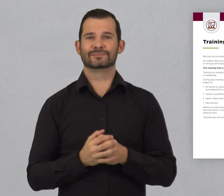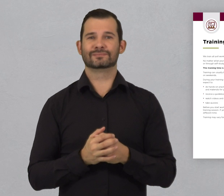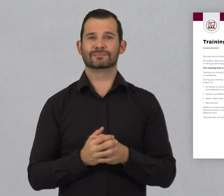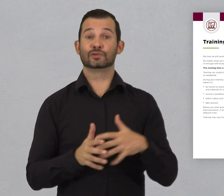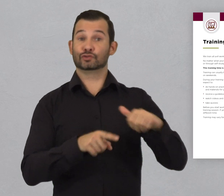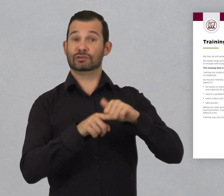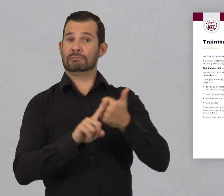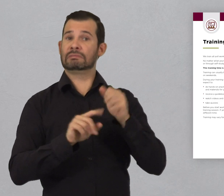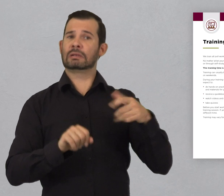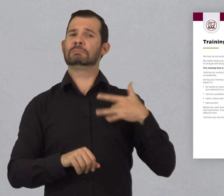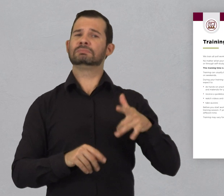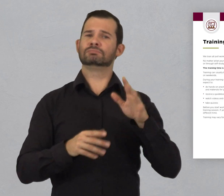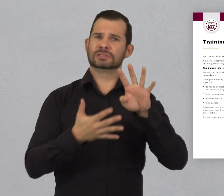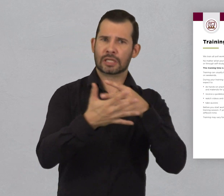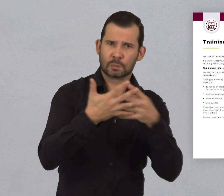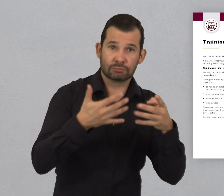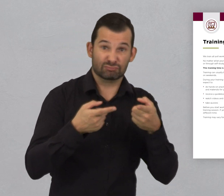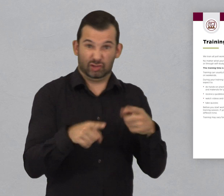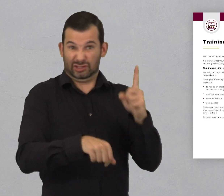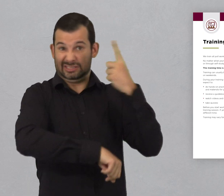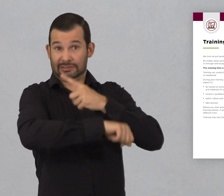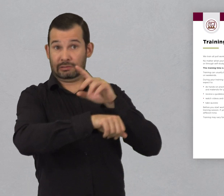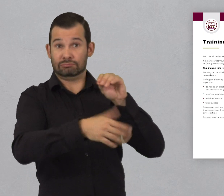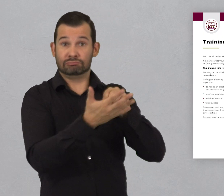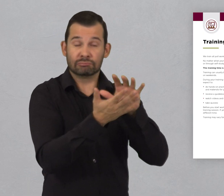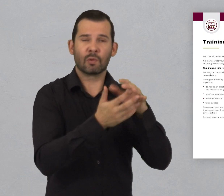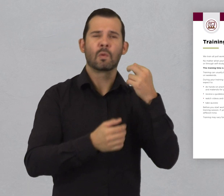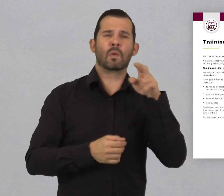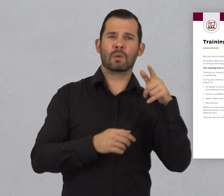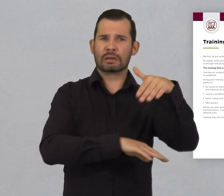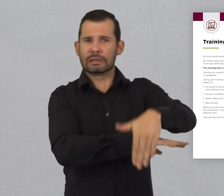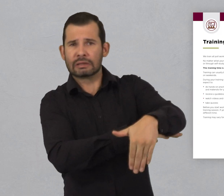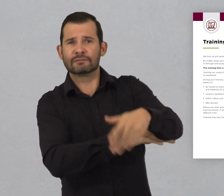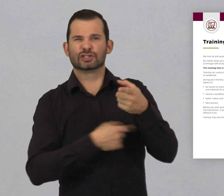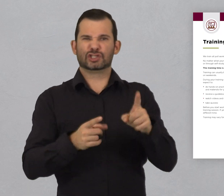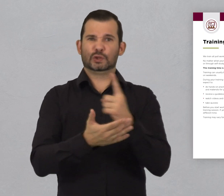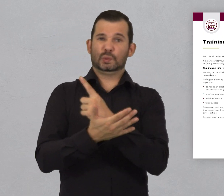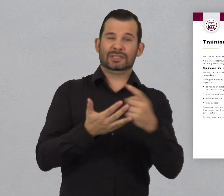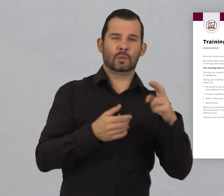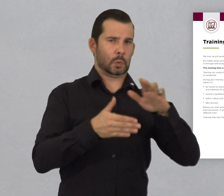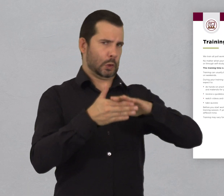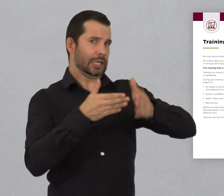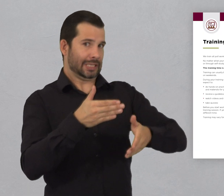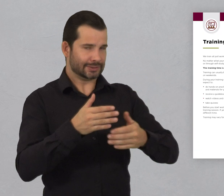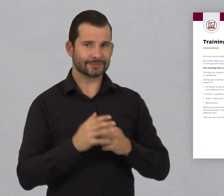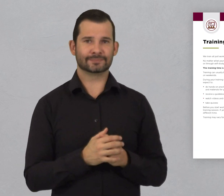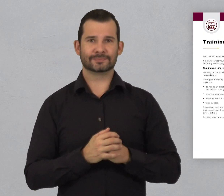Training can usually be scheduled during the day or evening during the week or on weekends.